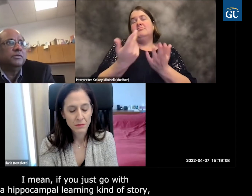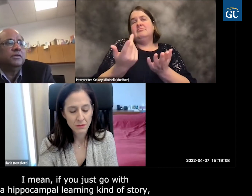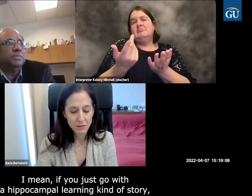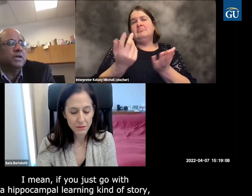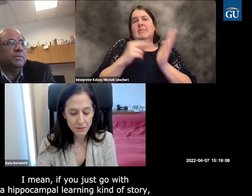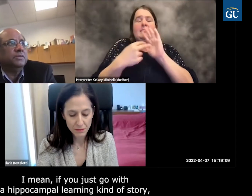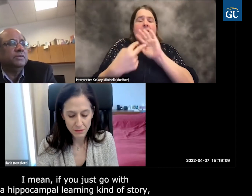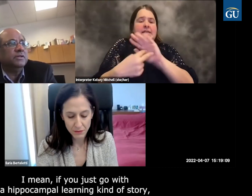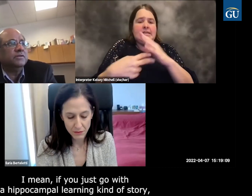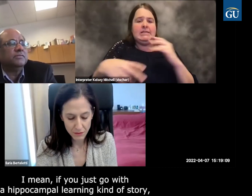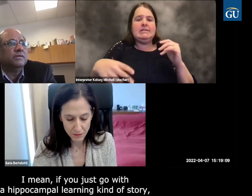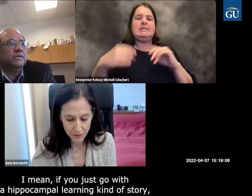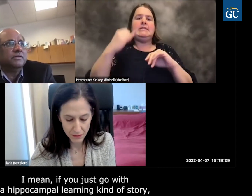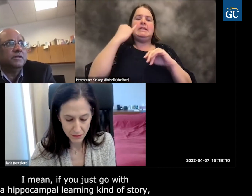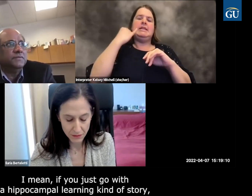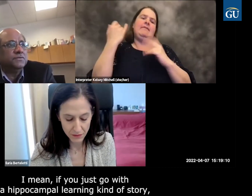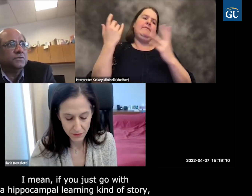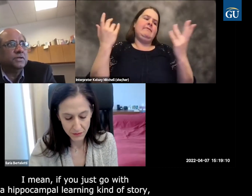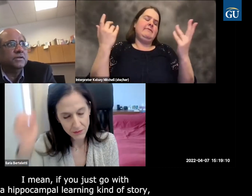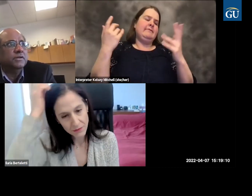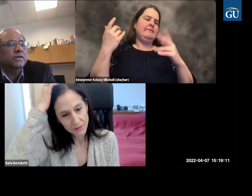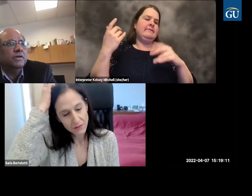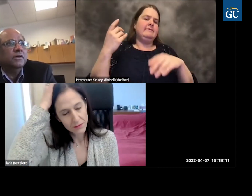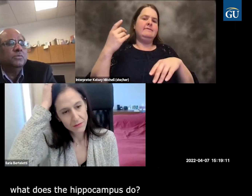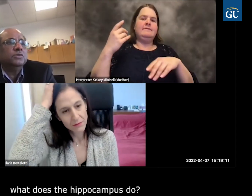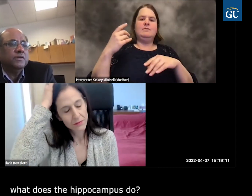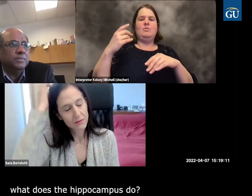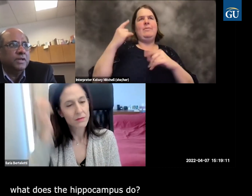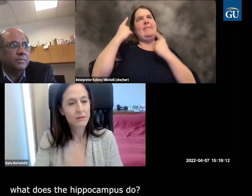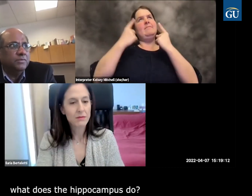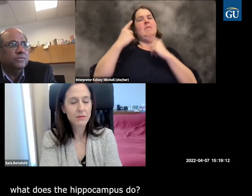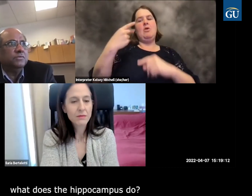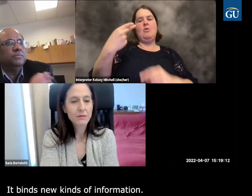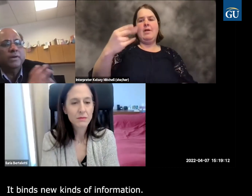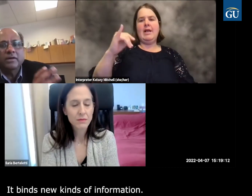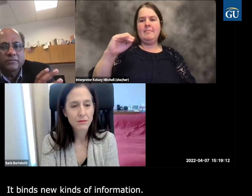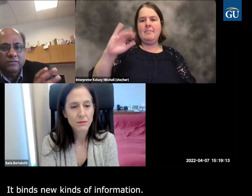hippocampal learning uh kind of story